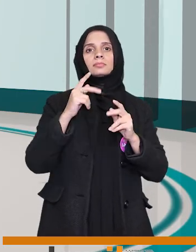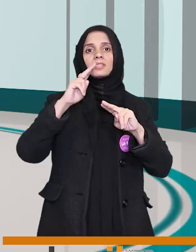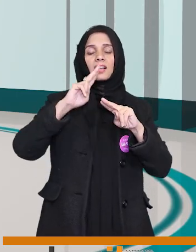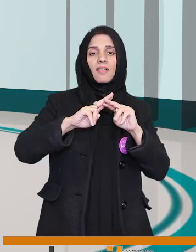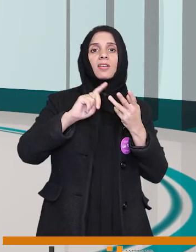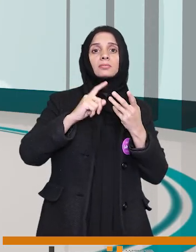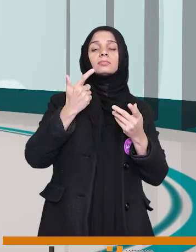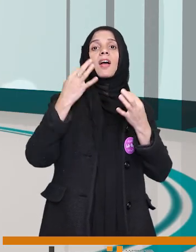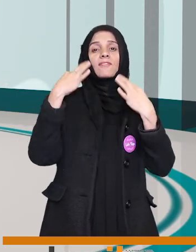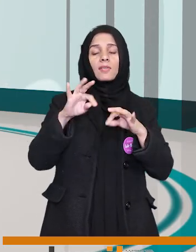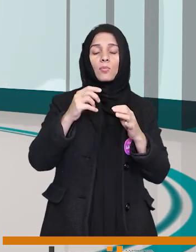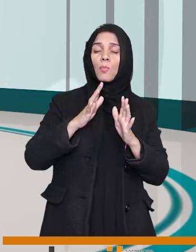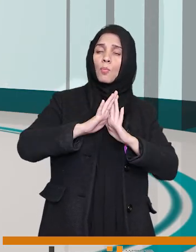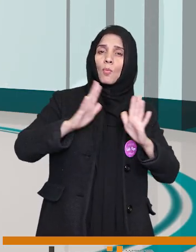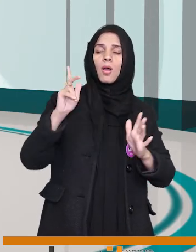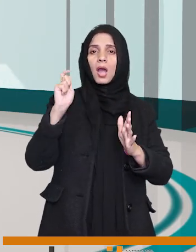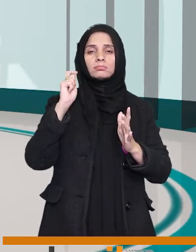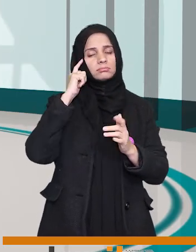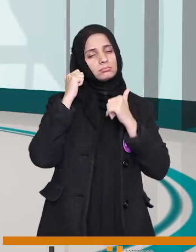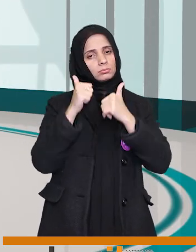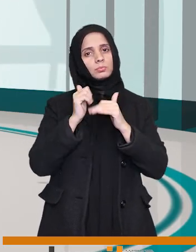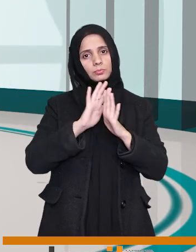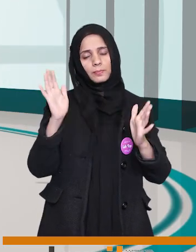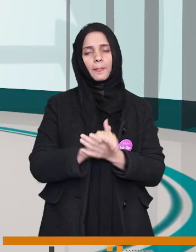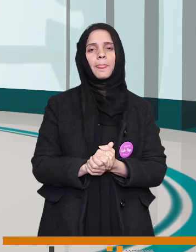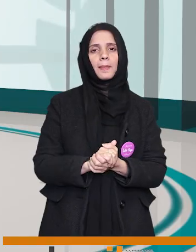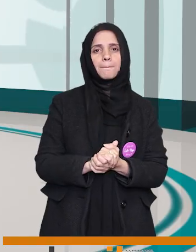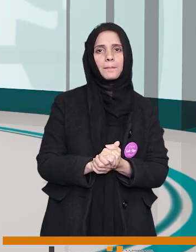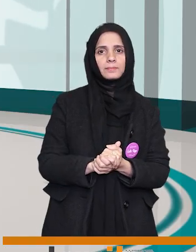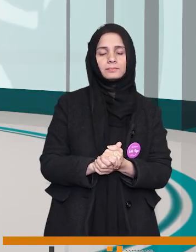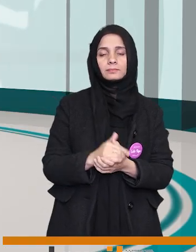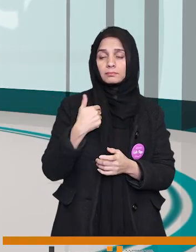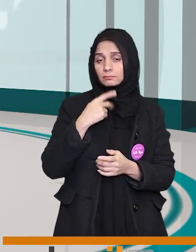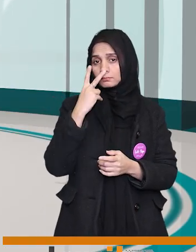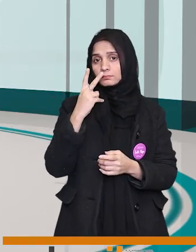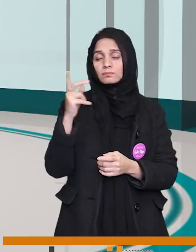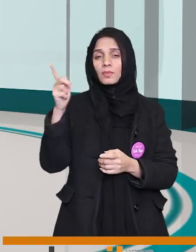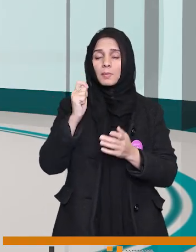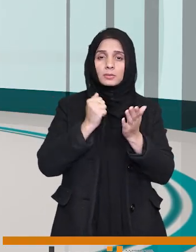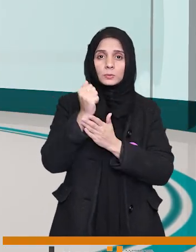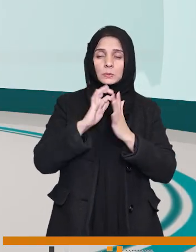he is doing immensely well with fiverr. So, fiverr is not just named after 5 dollars.